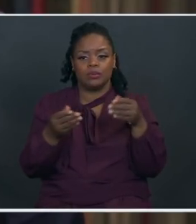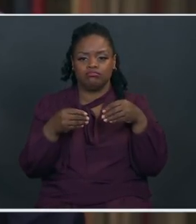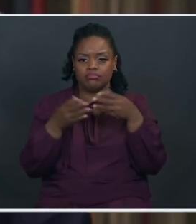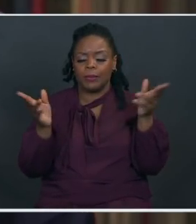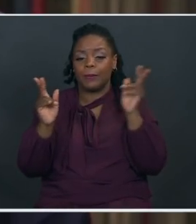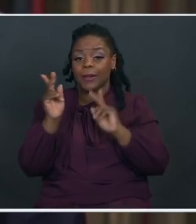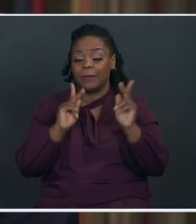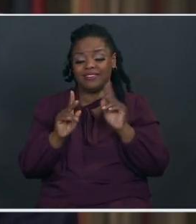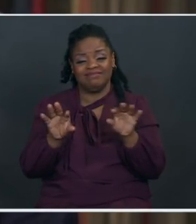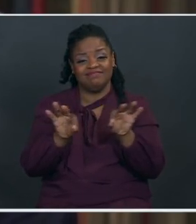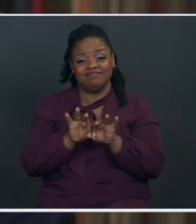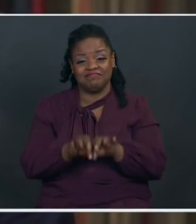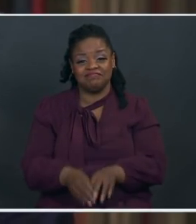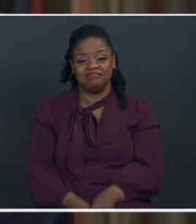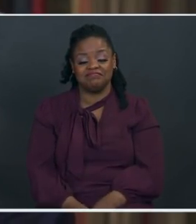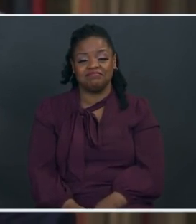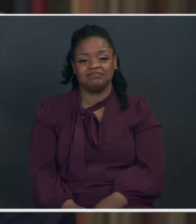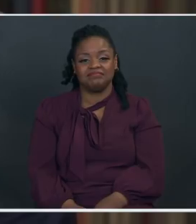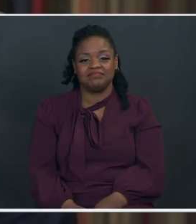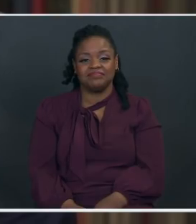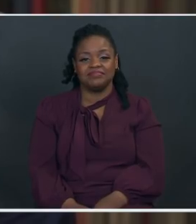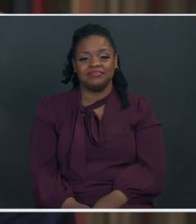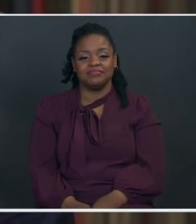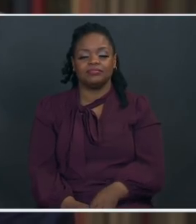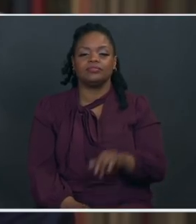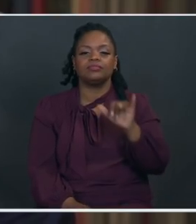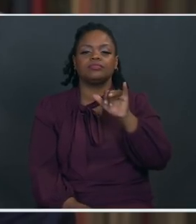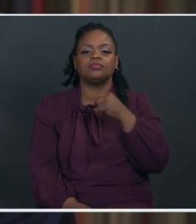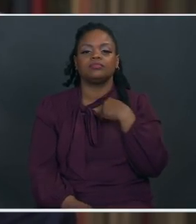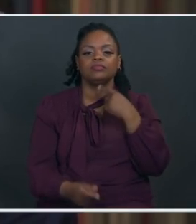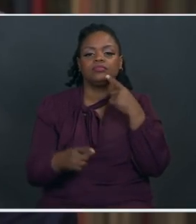Finally, we've also announced that we are creating a digital path